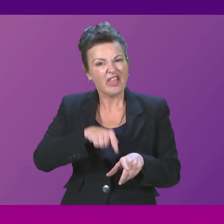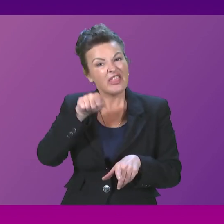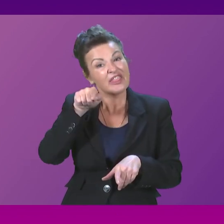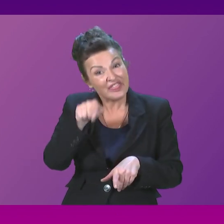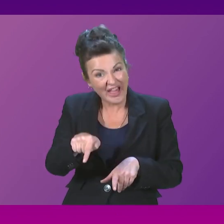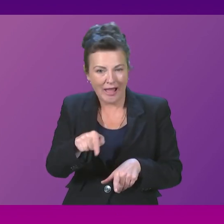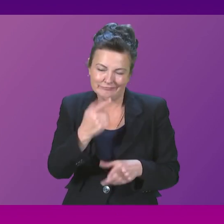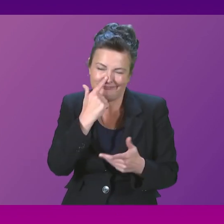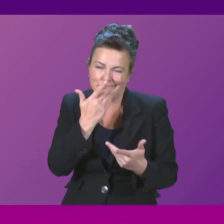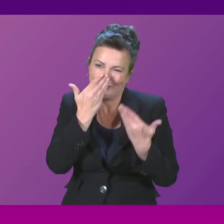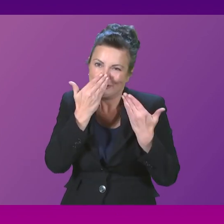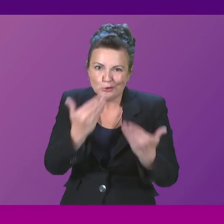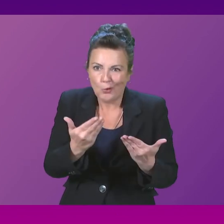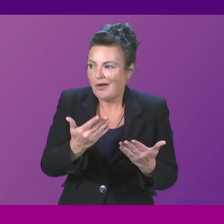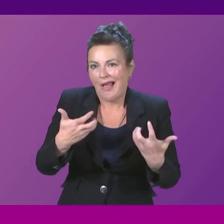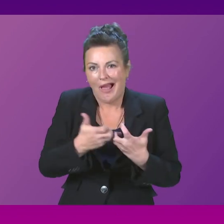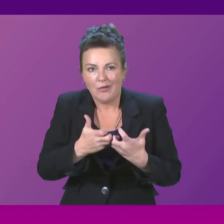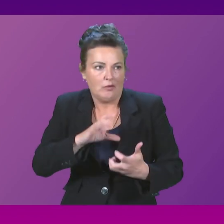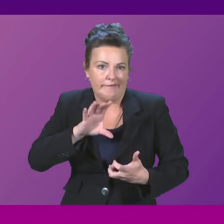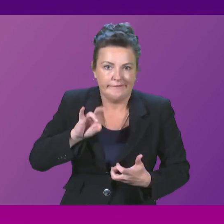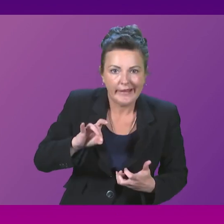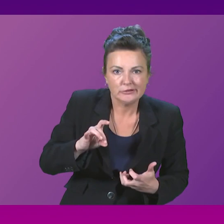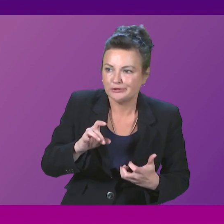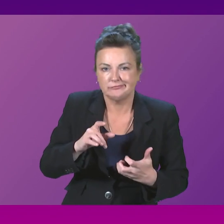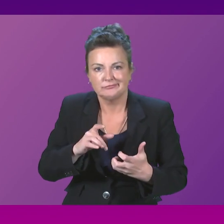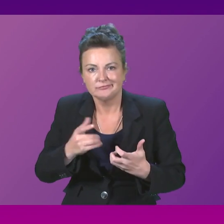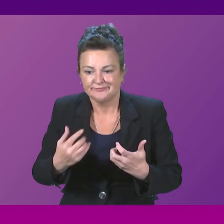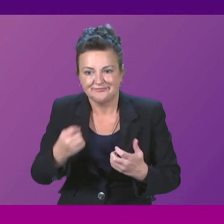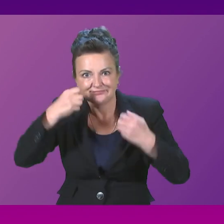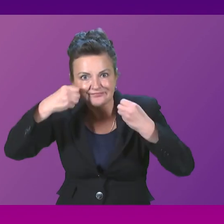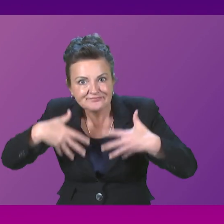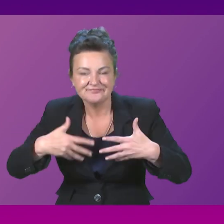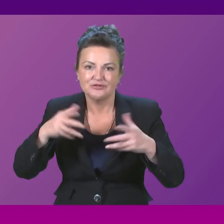impact of the reduction of infection controls—and we are seeing the reintroduction of payments